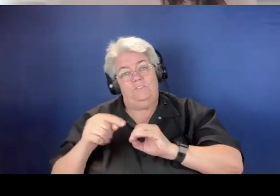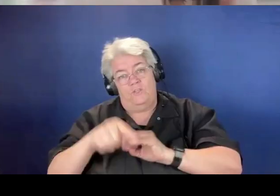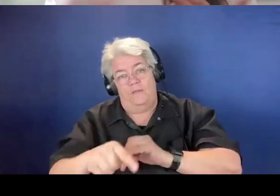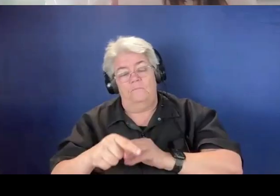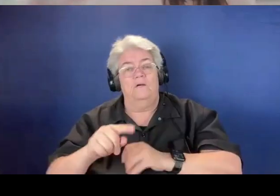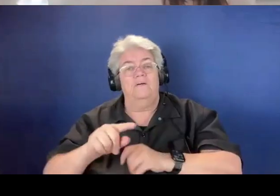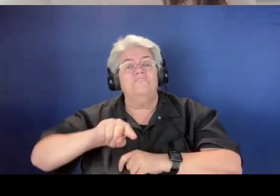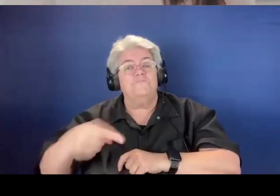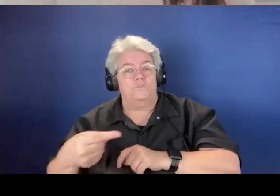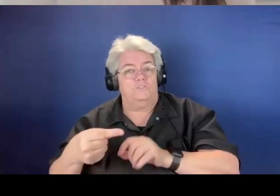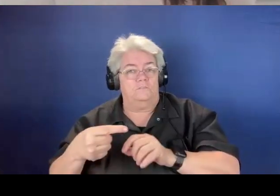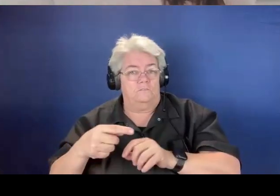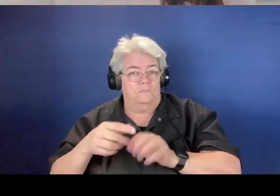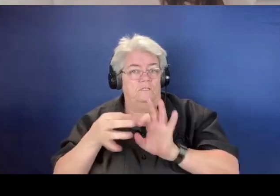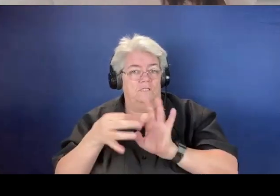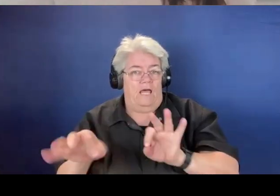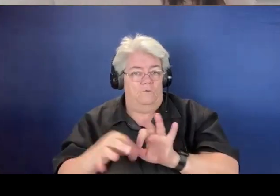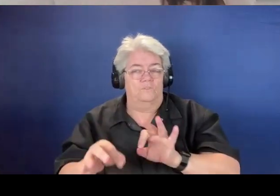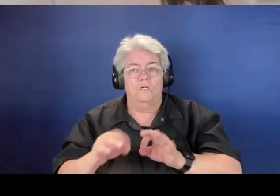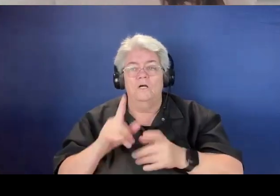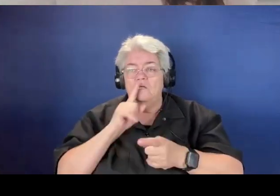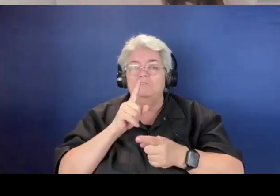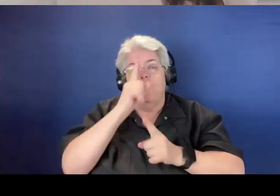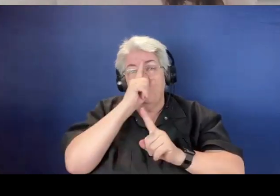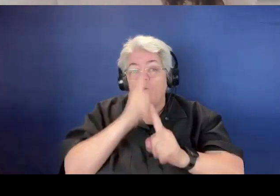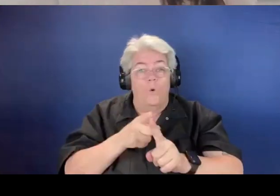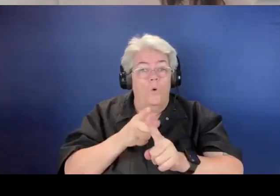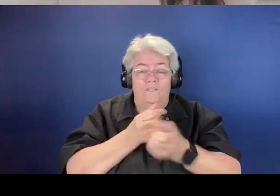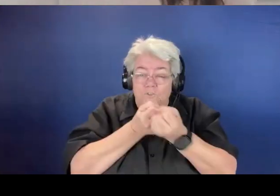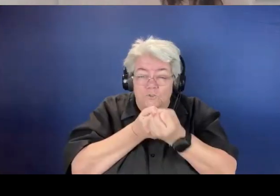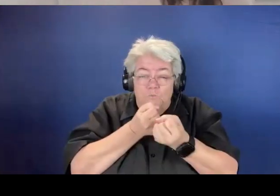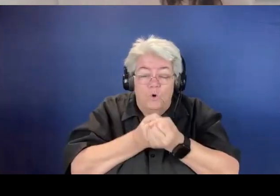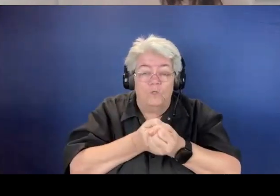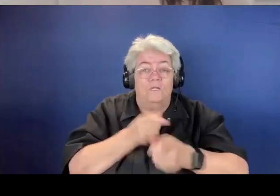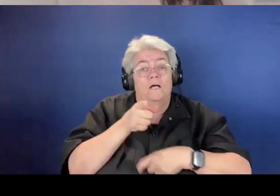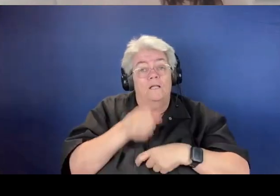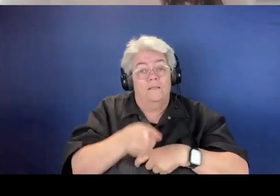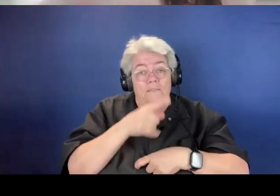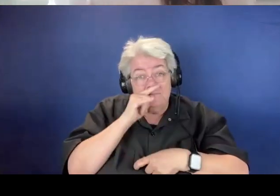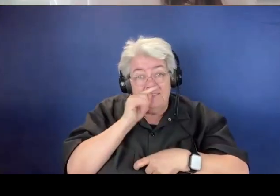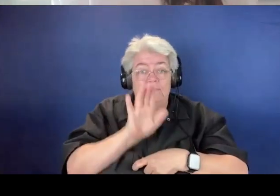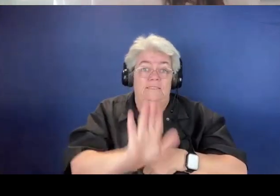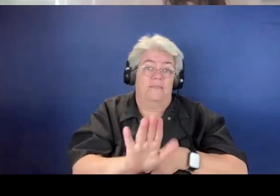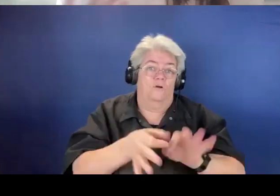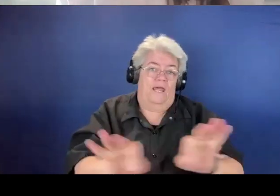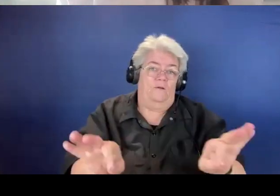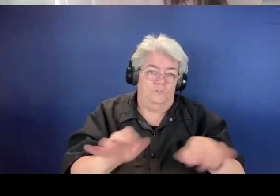So, your goal should be to support any languages that exist in that child's environment.